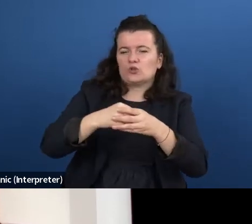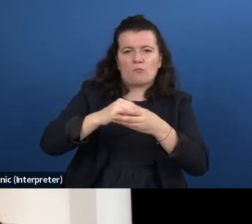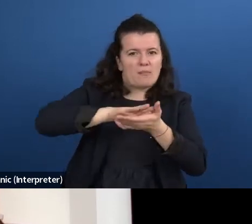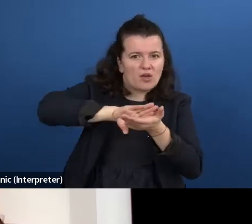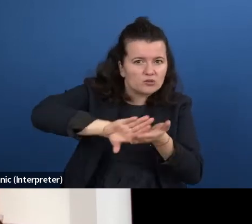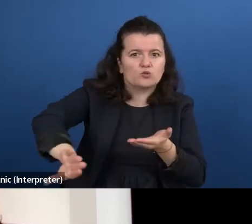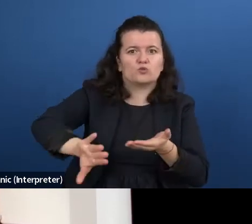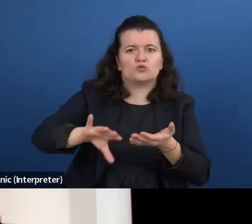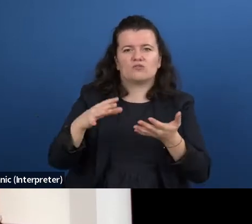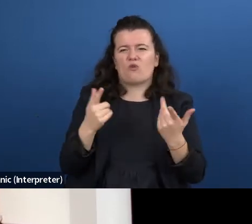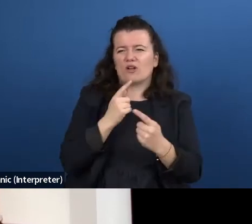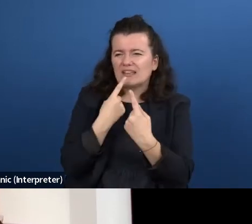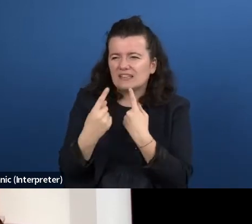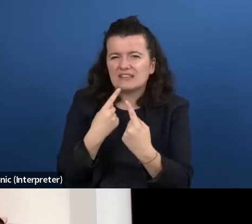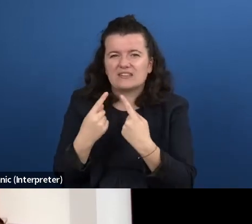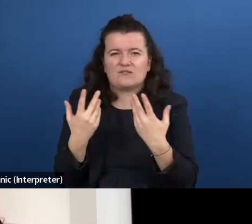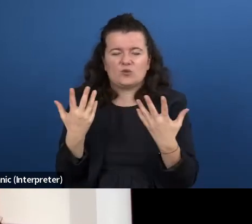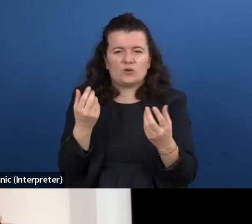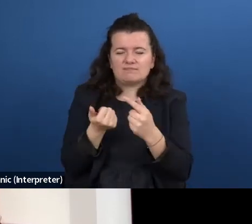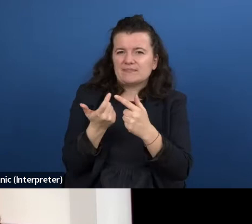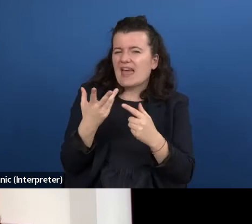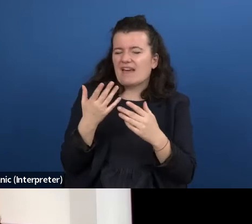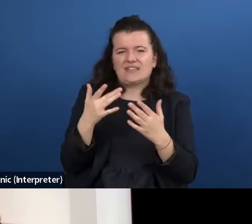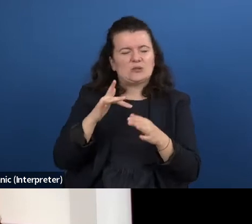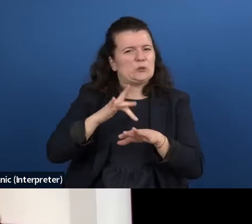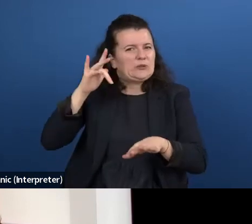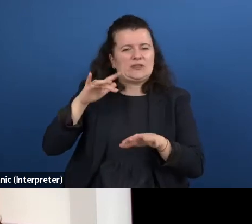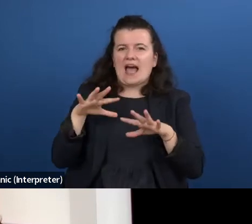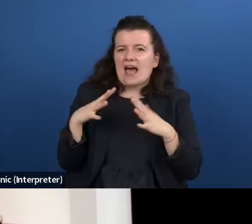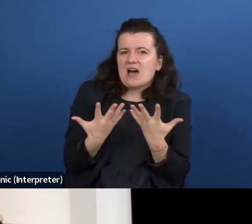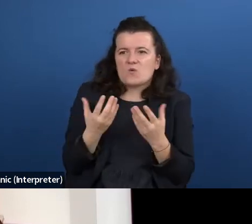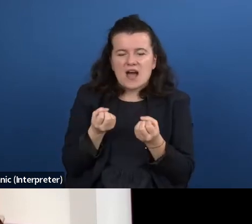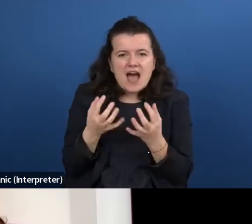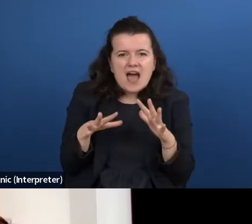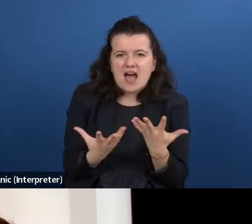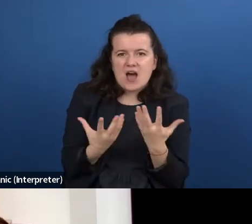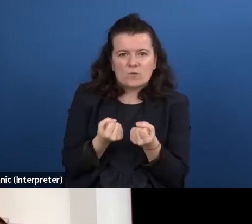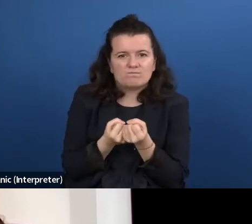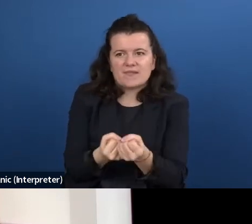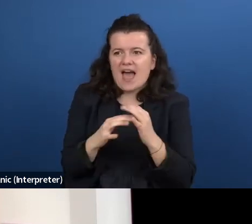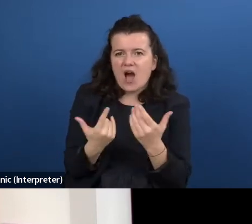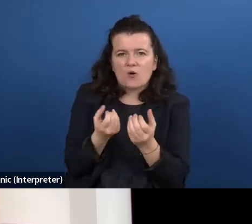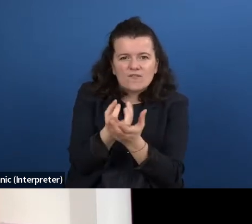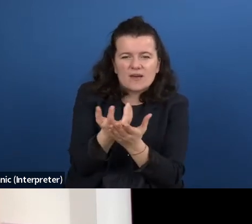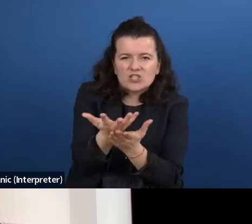Obviously, the lack of data methods and systems means that there are very few quantitative data.